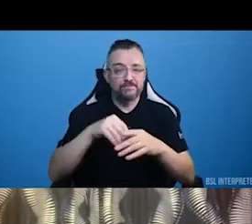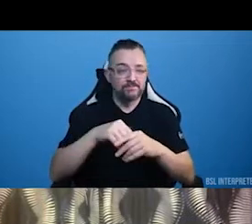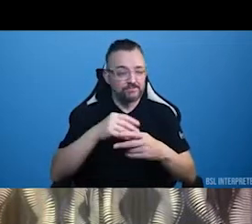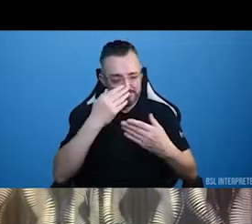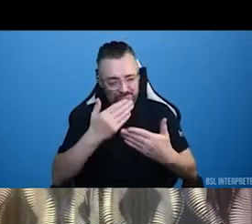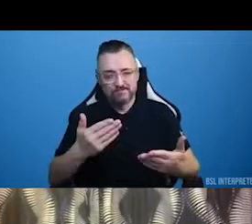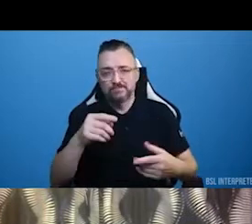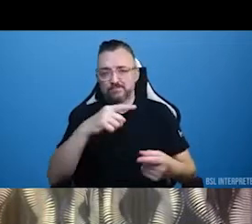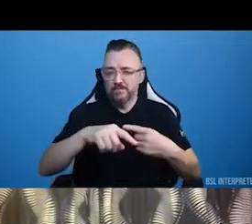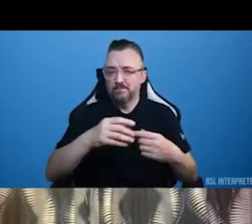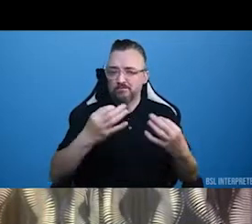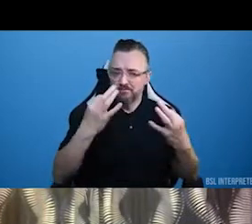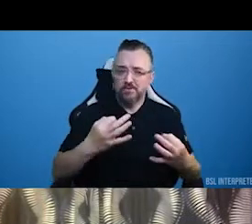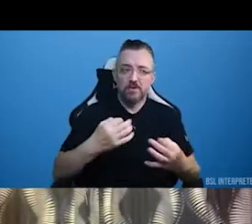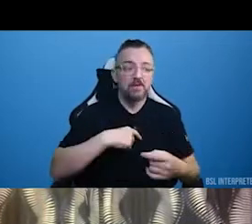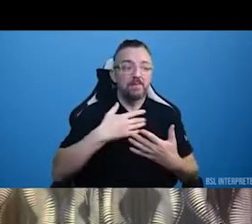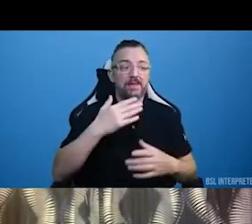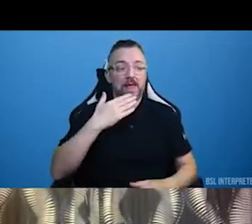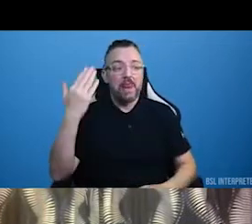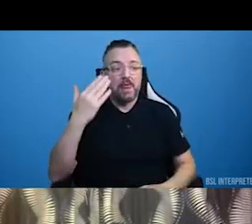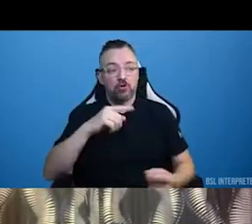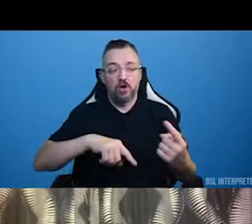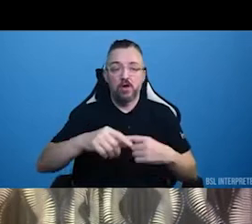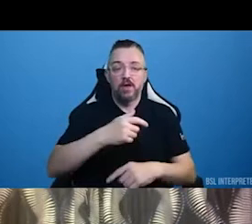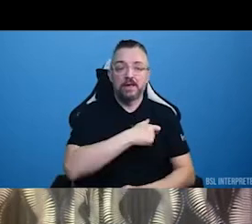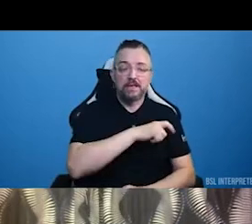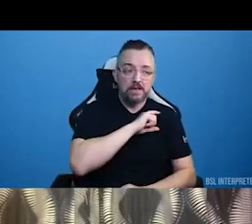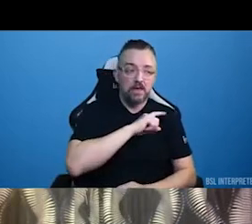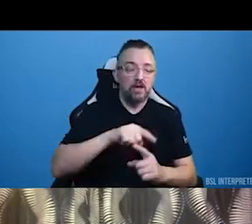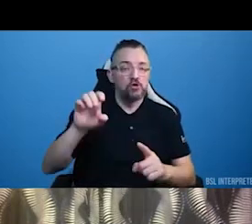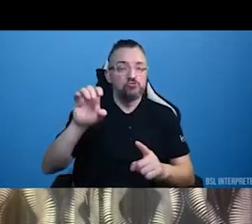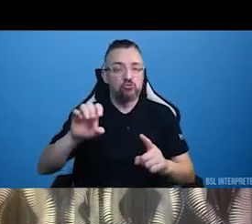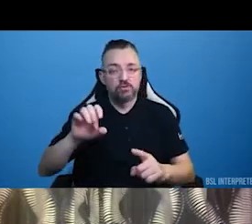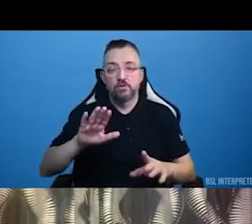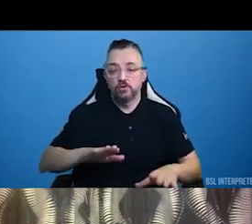So I've now kind of lectured across Canada, Europe, across the UK, and as of last week,